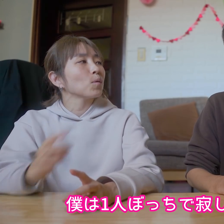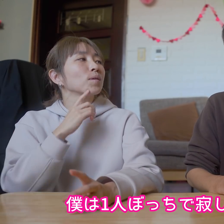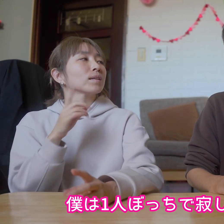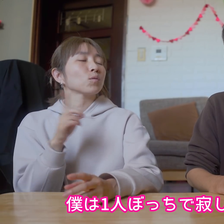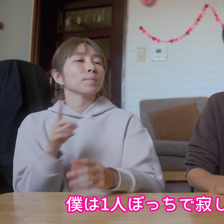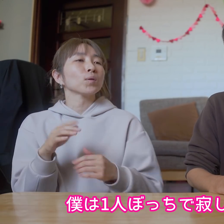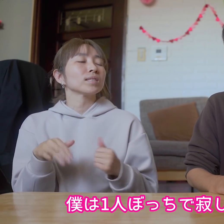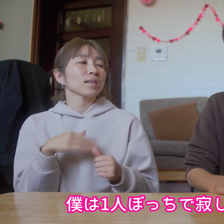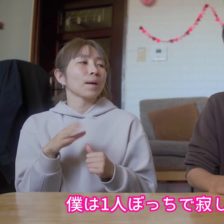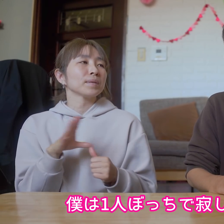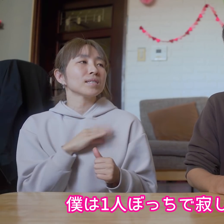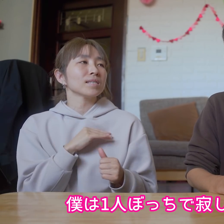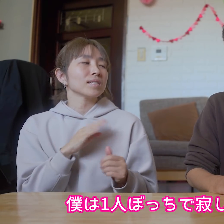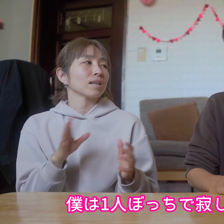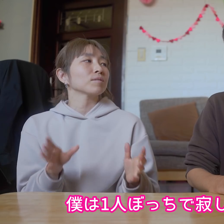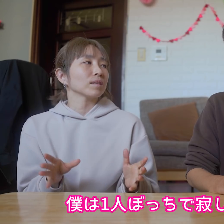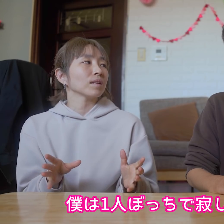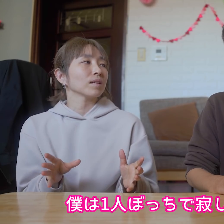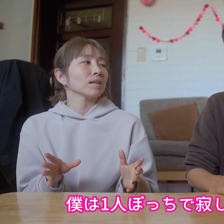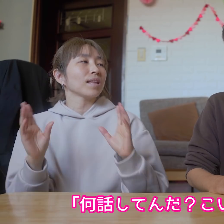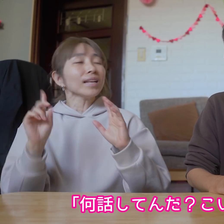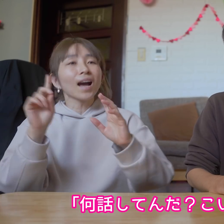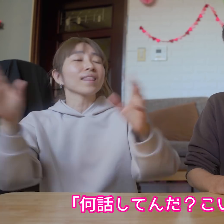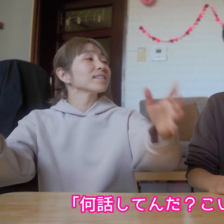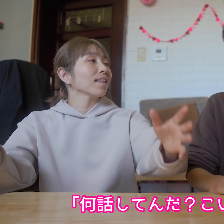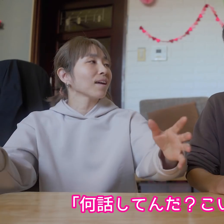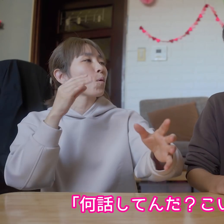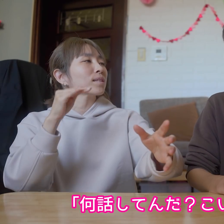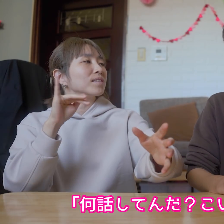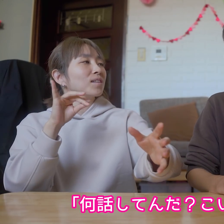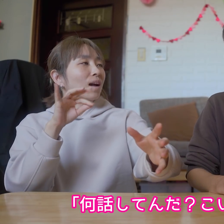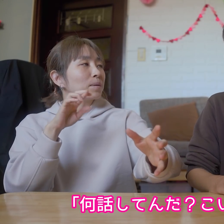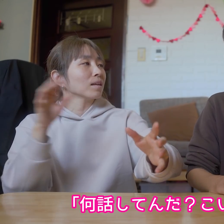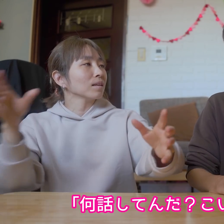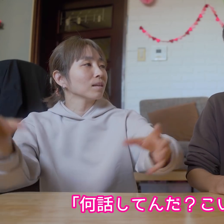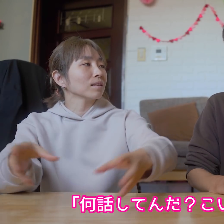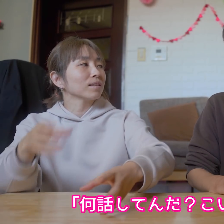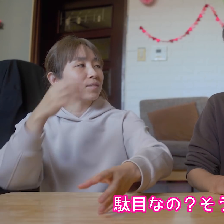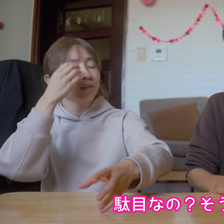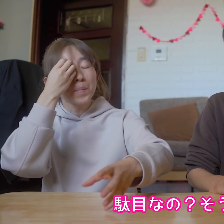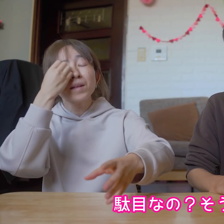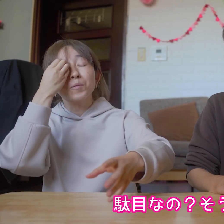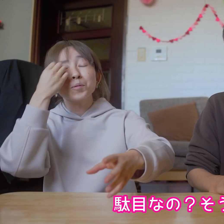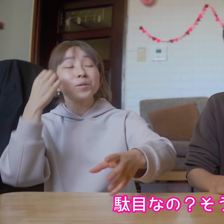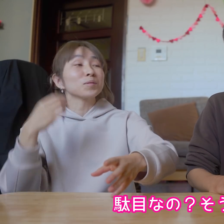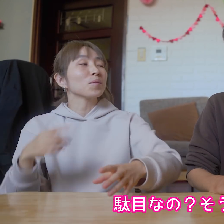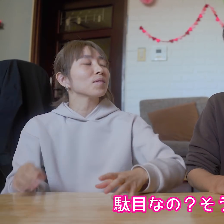It's not that I'm lonely and alone, it's that I'm curious what they're talking about. NO? How about that?